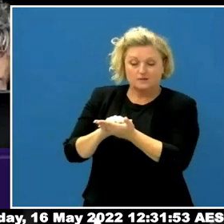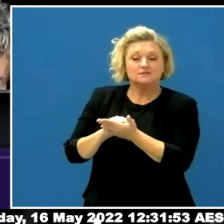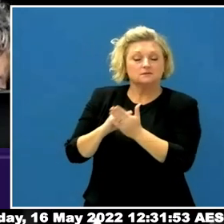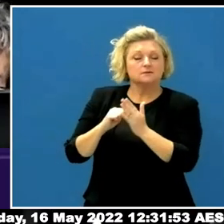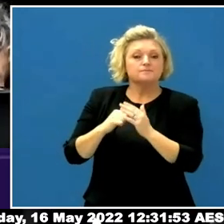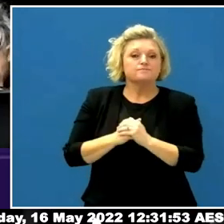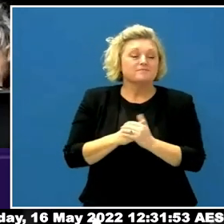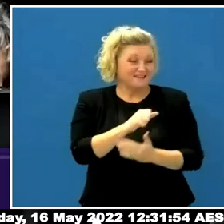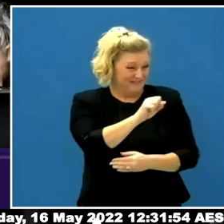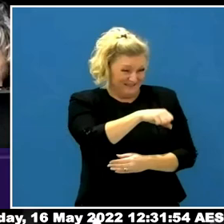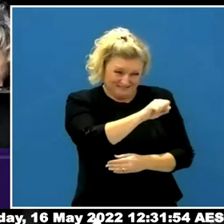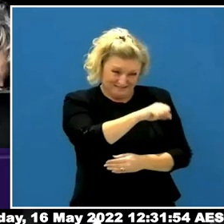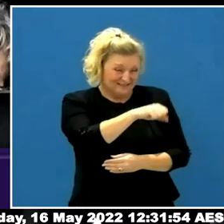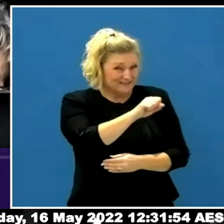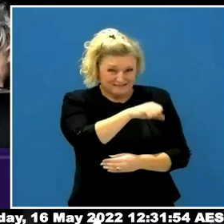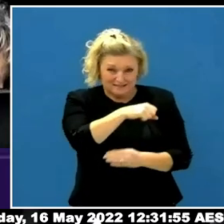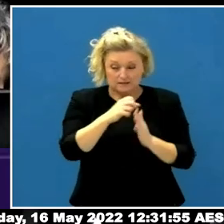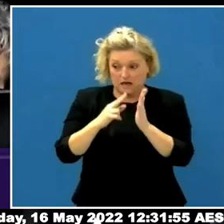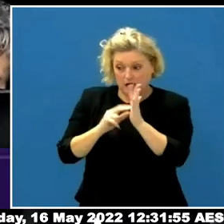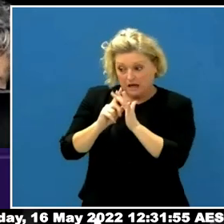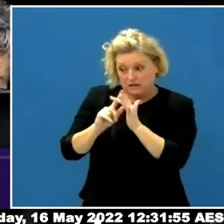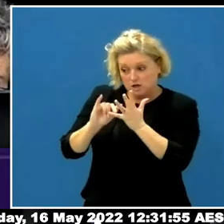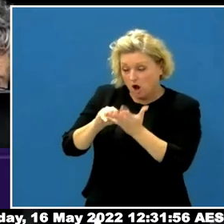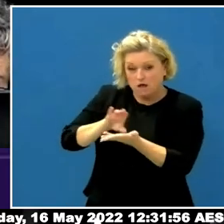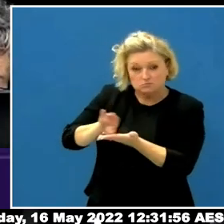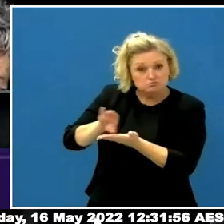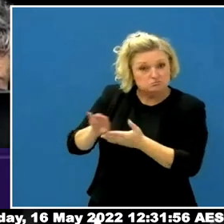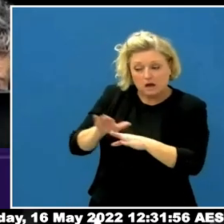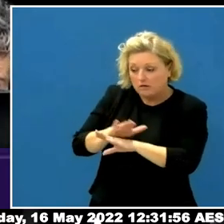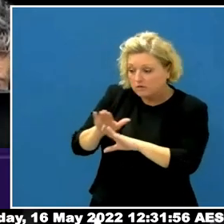Yes, it is, yes. MR FOGARTY: What are the pluses by this arrangement?